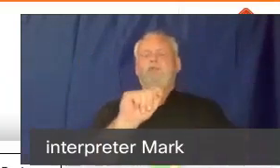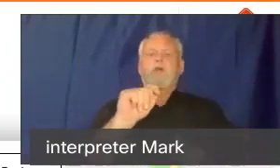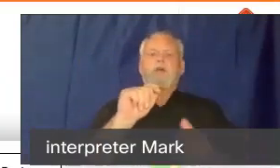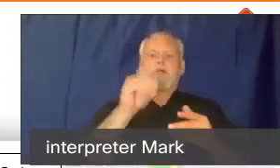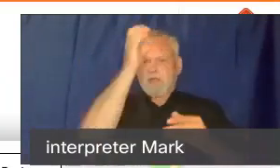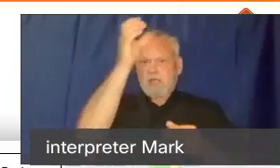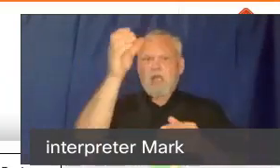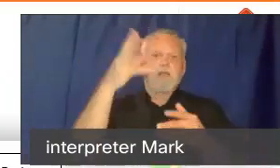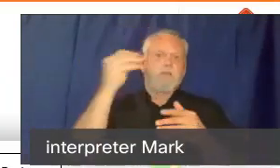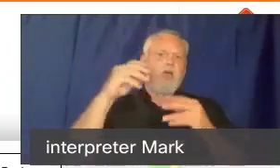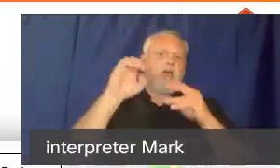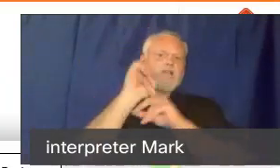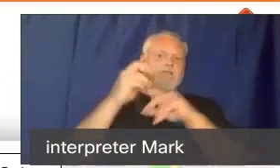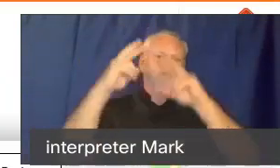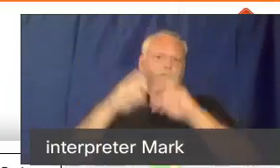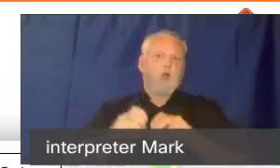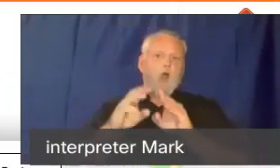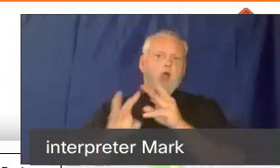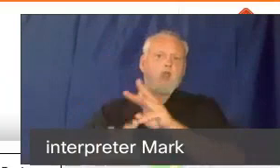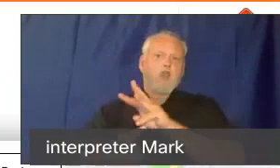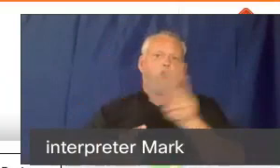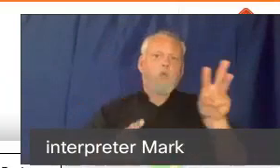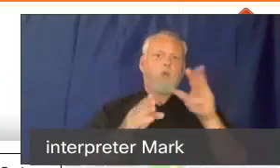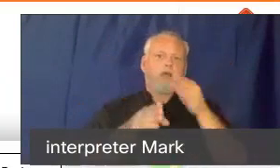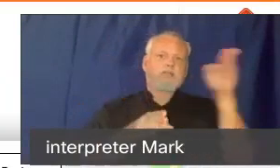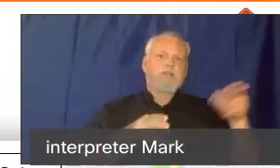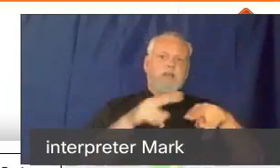On the West side of the railroad tracks through to comma that would.